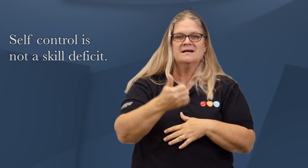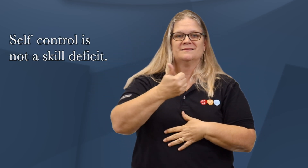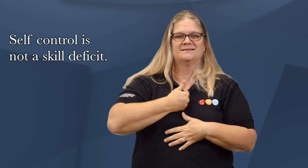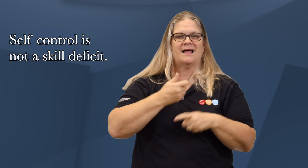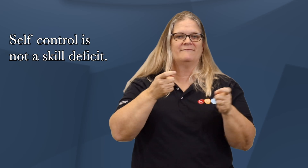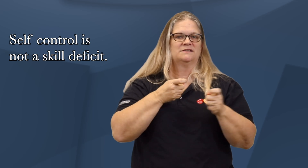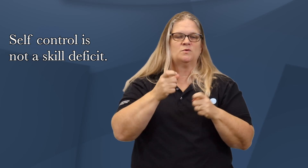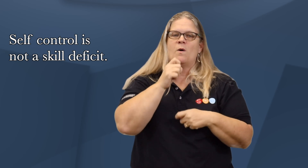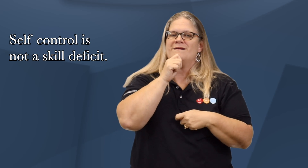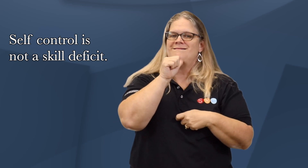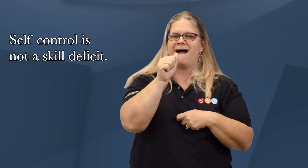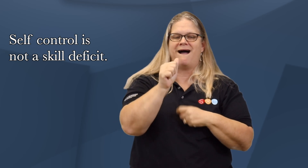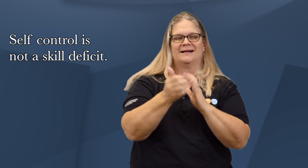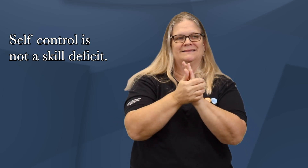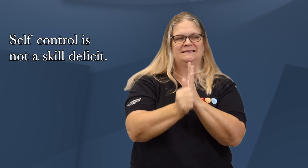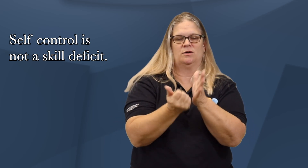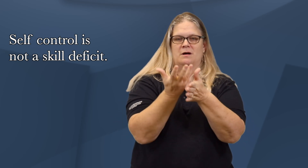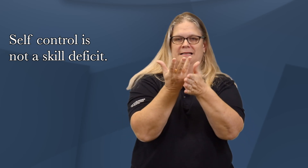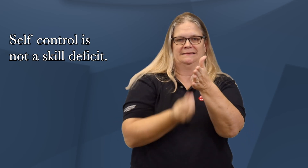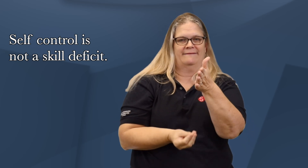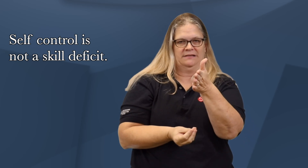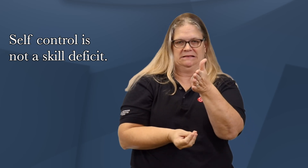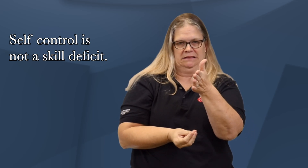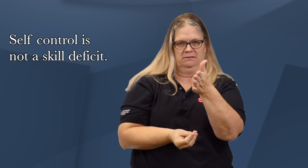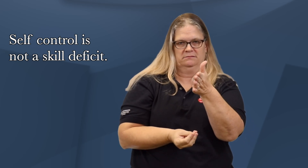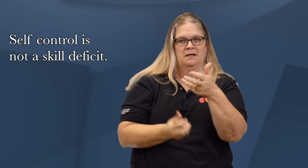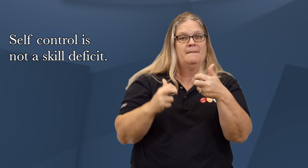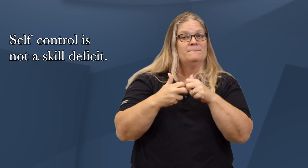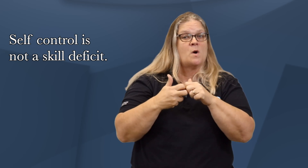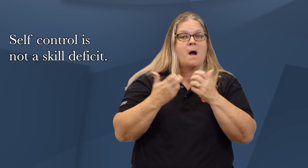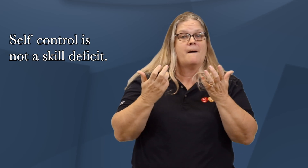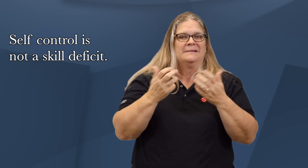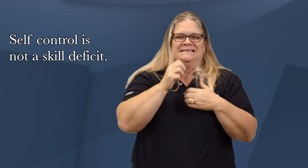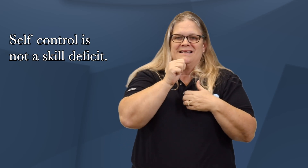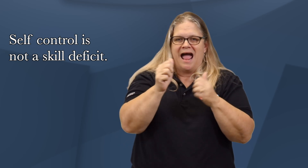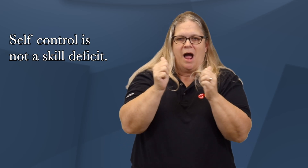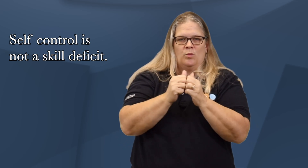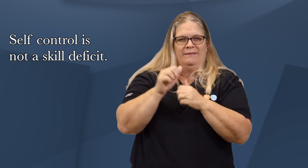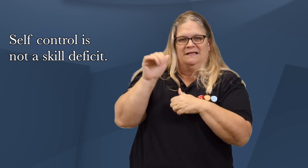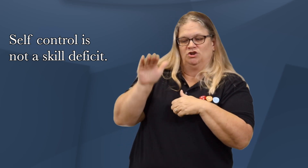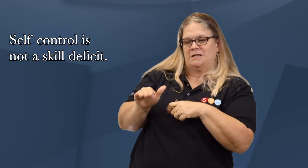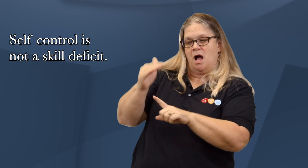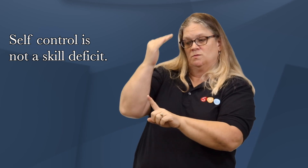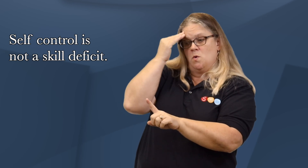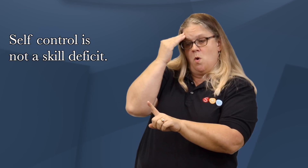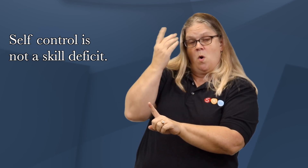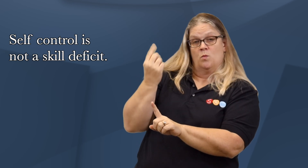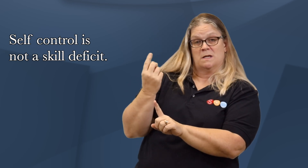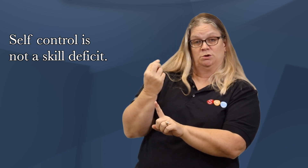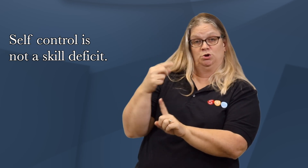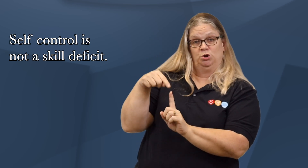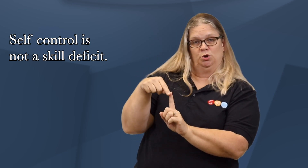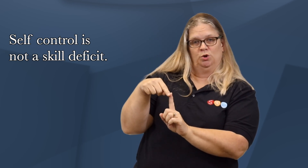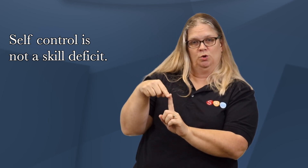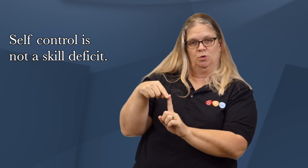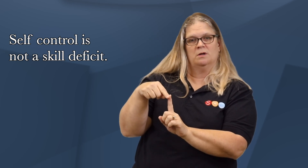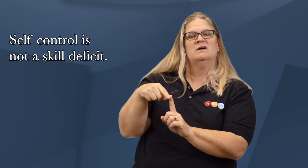Self-control is not a skill deficit. The problem is not with the child not knowing what to do.